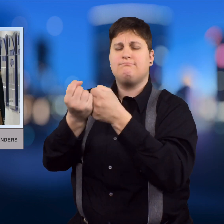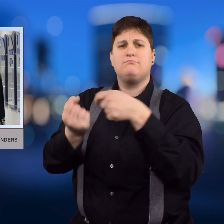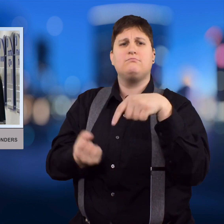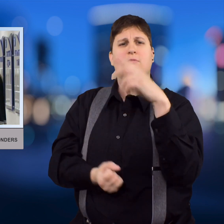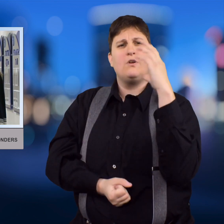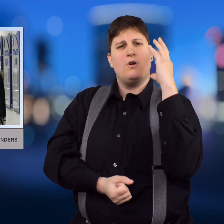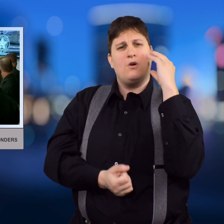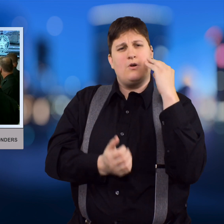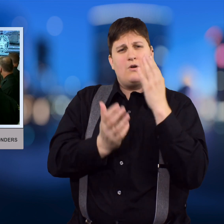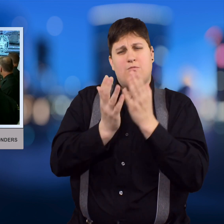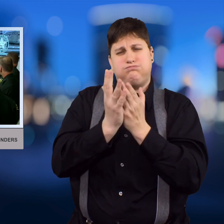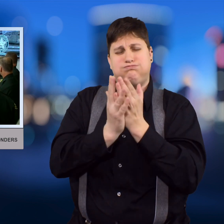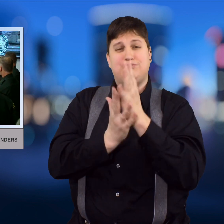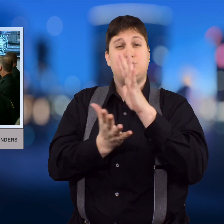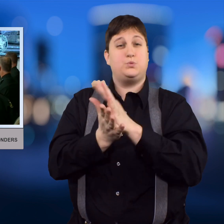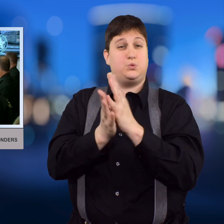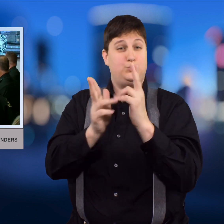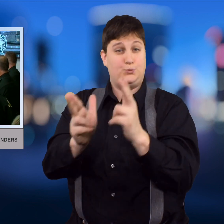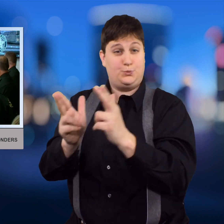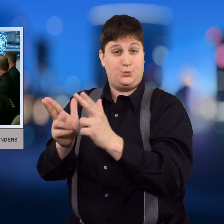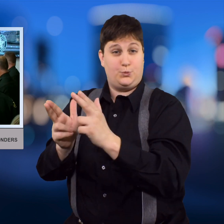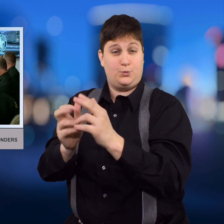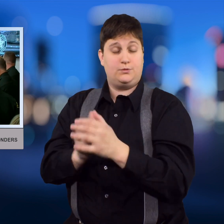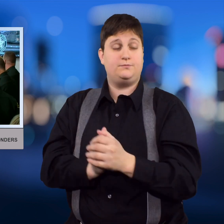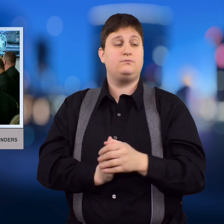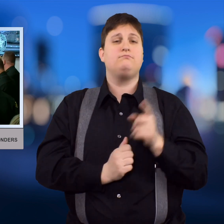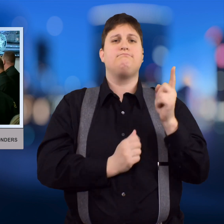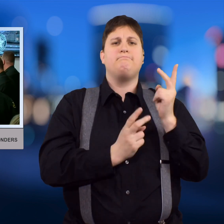and first responders in the Florida mass shooting.